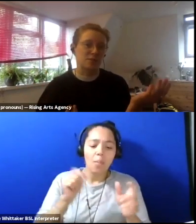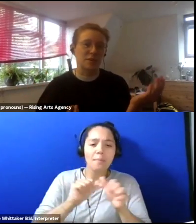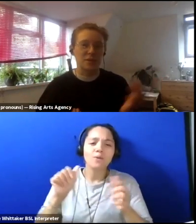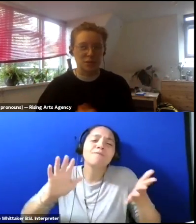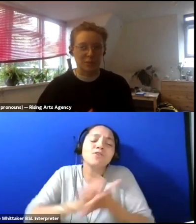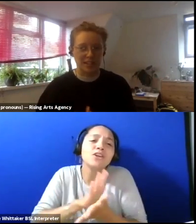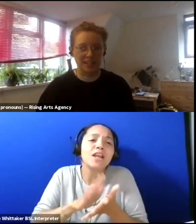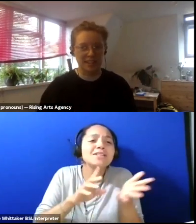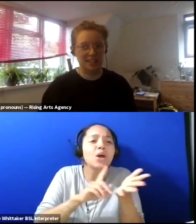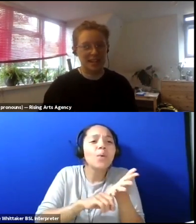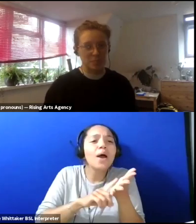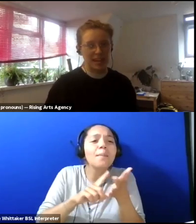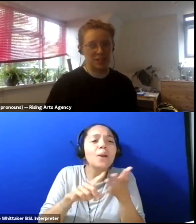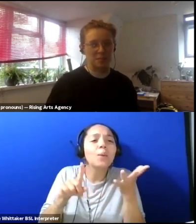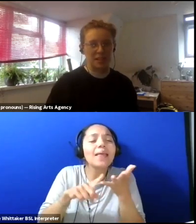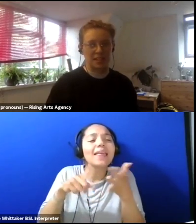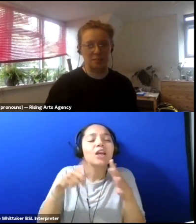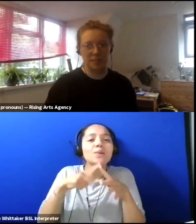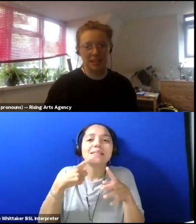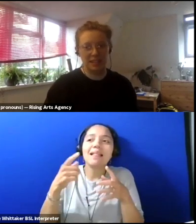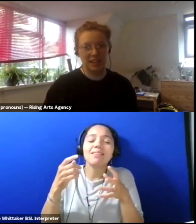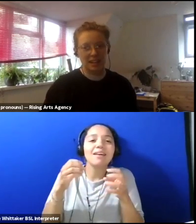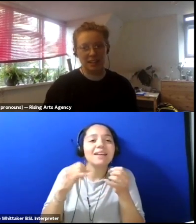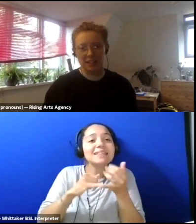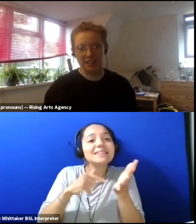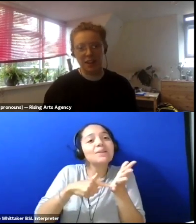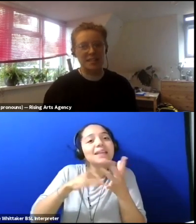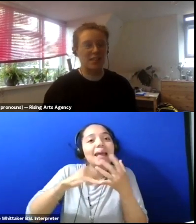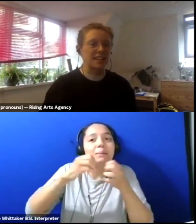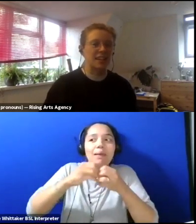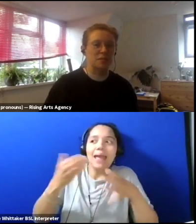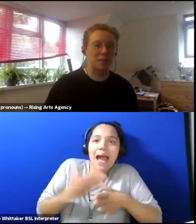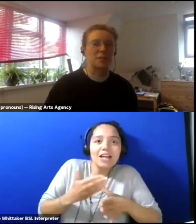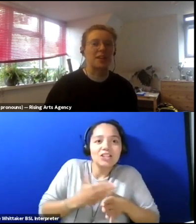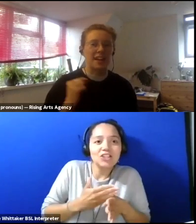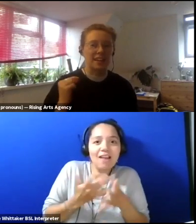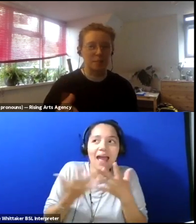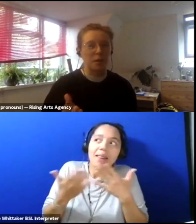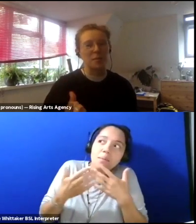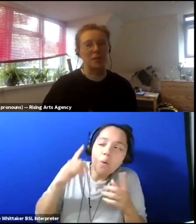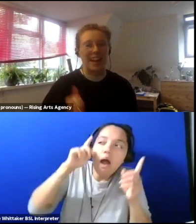I suppose Louis, you talked about the, the TSB action, but is there anything that comes to mind?